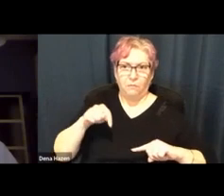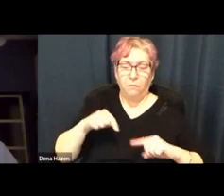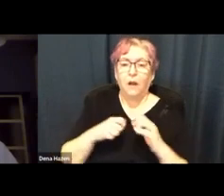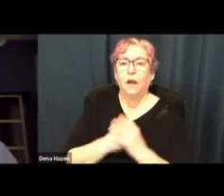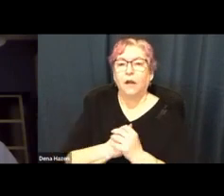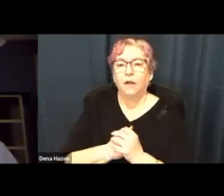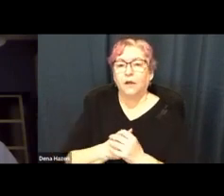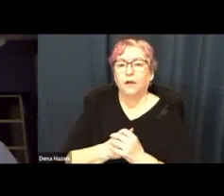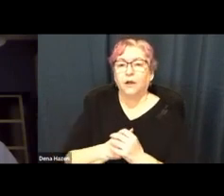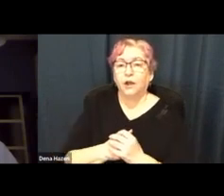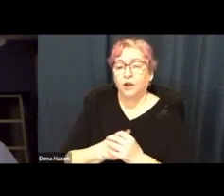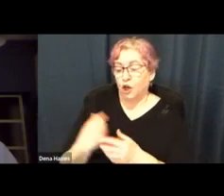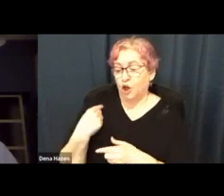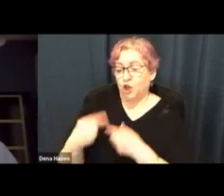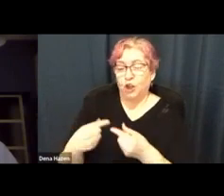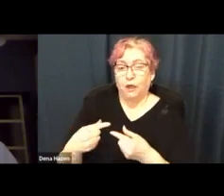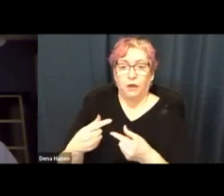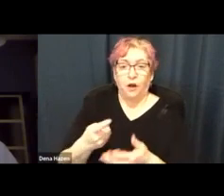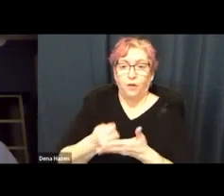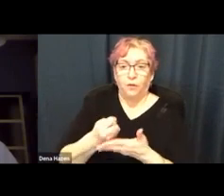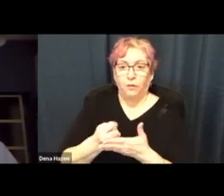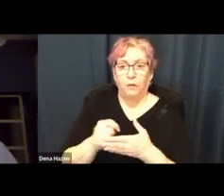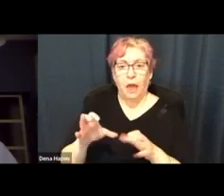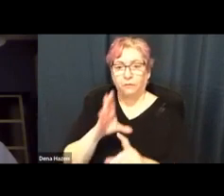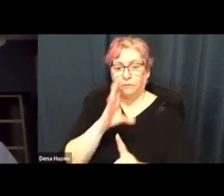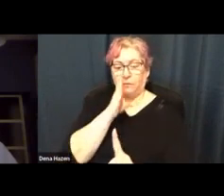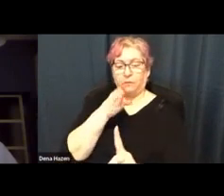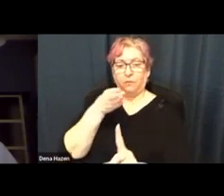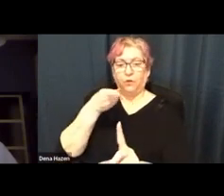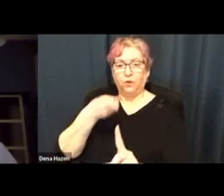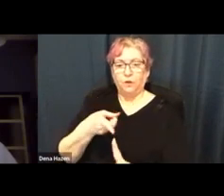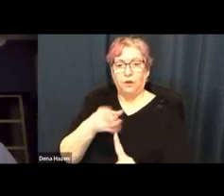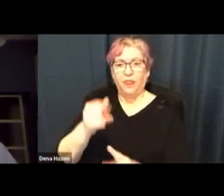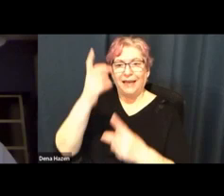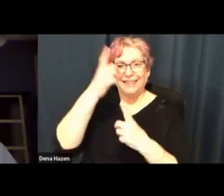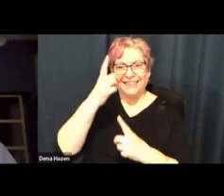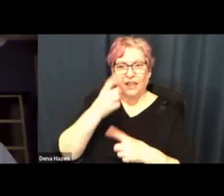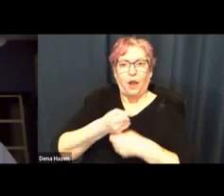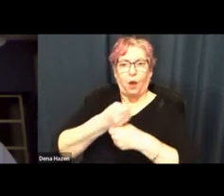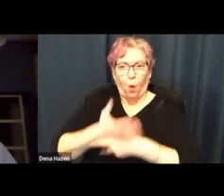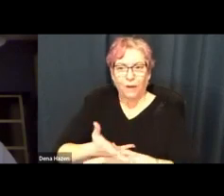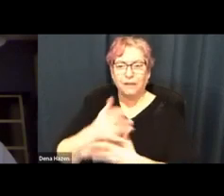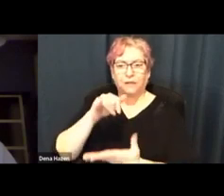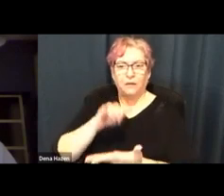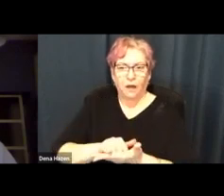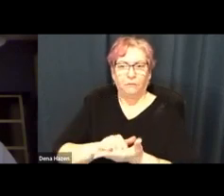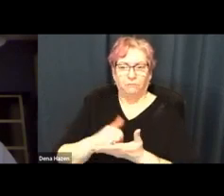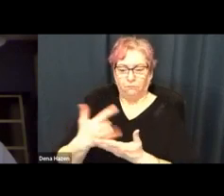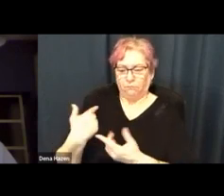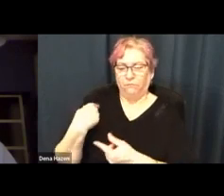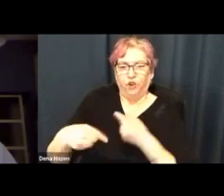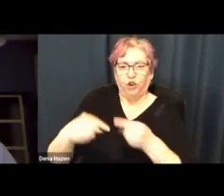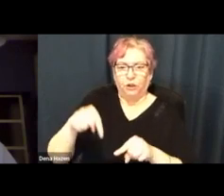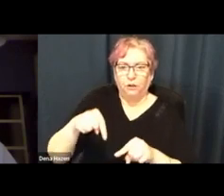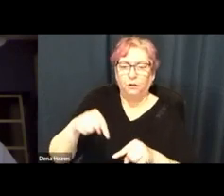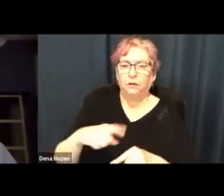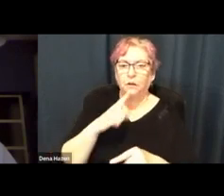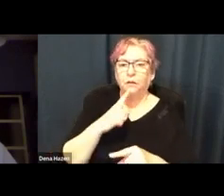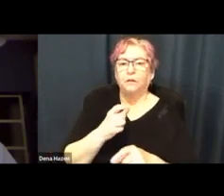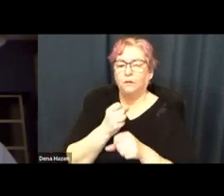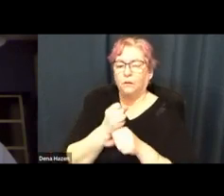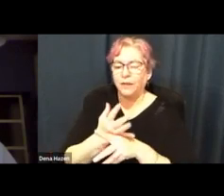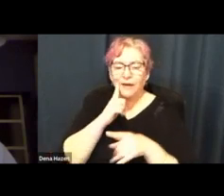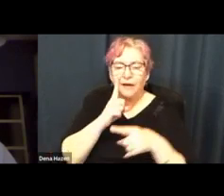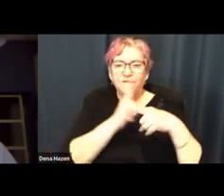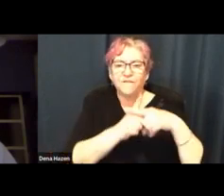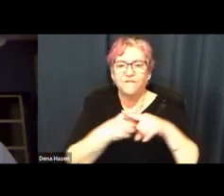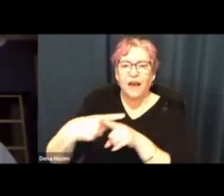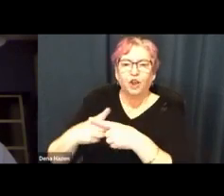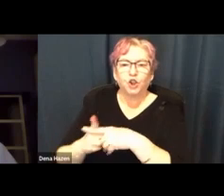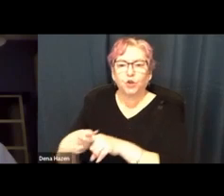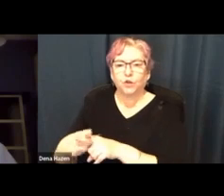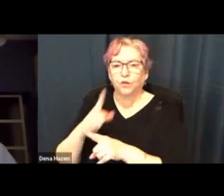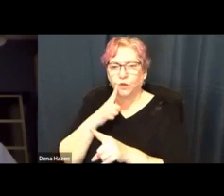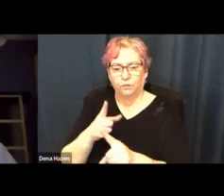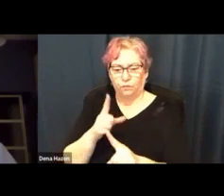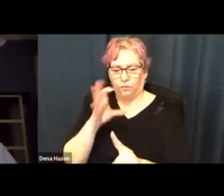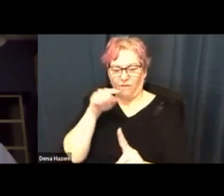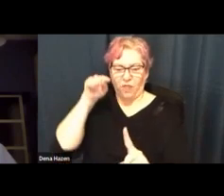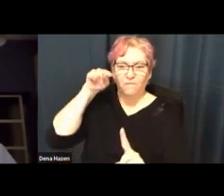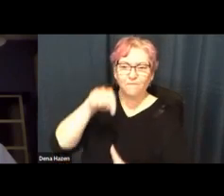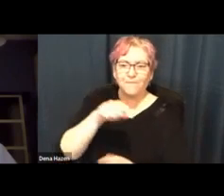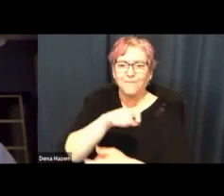Gene therapies act directly on the disease-causing gene and require vectors to access the target cells.